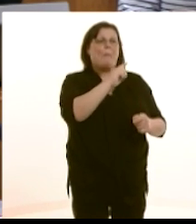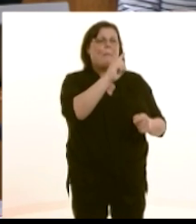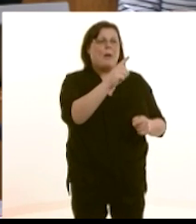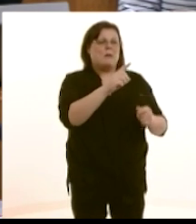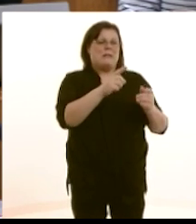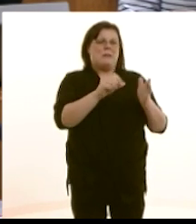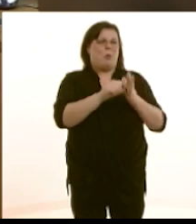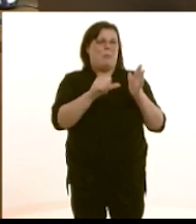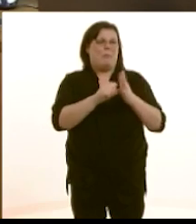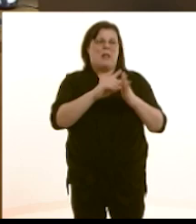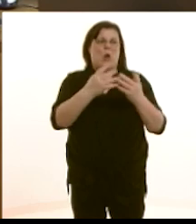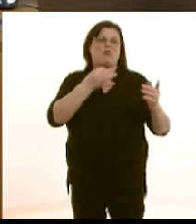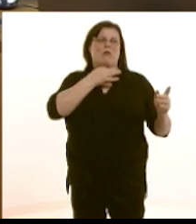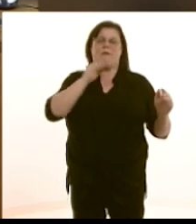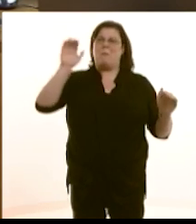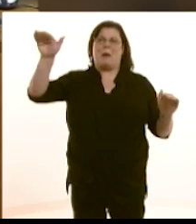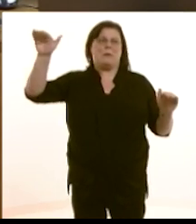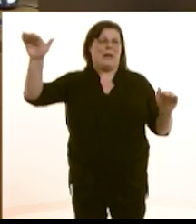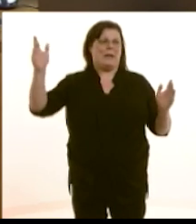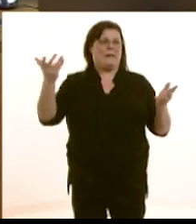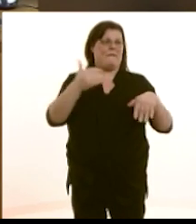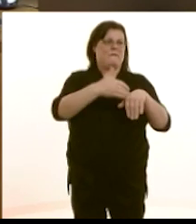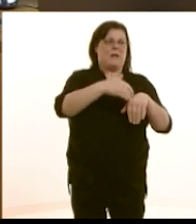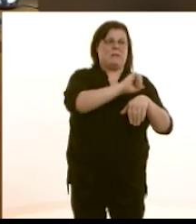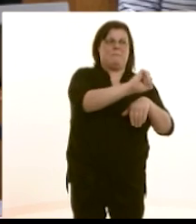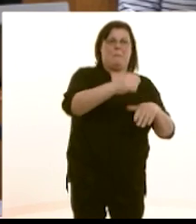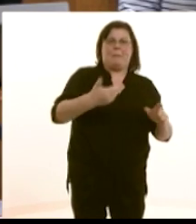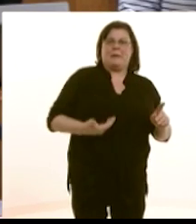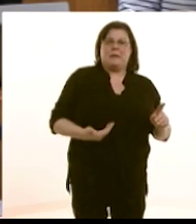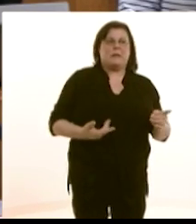and that is something that a number of levels of government have to address.